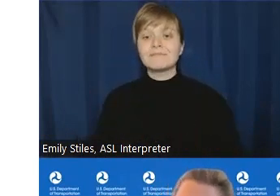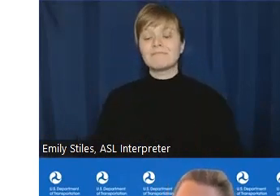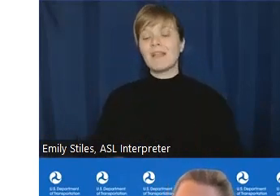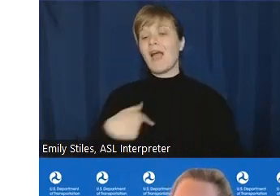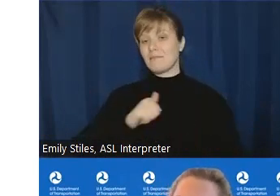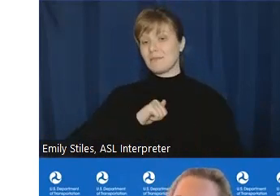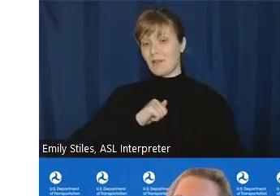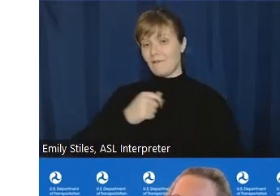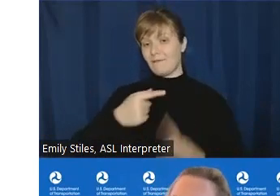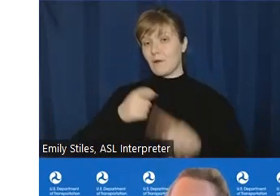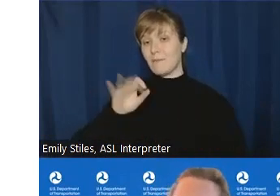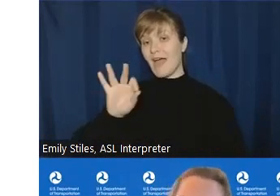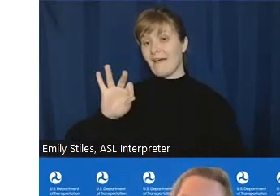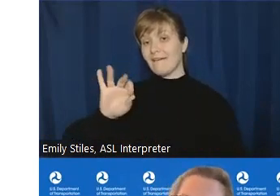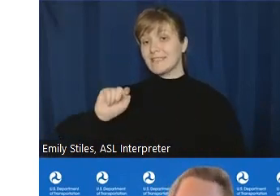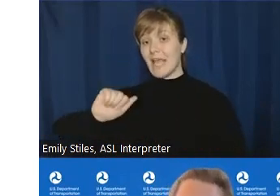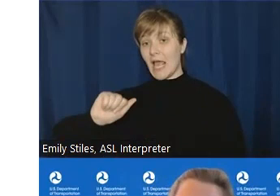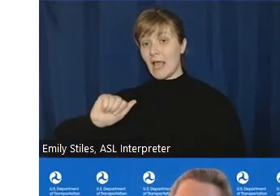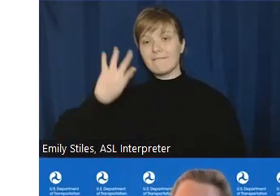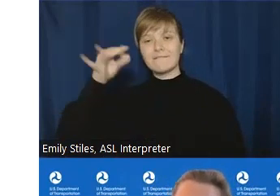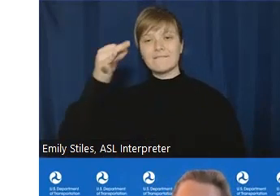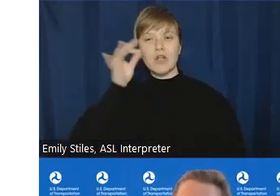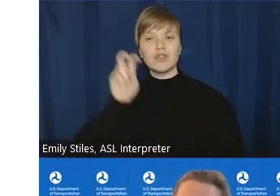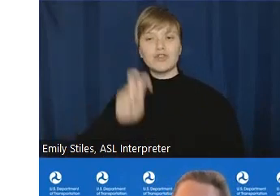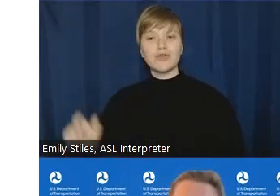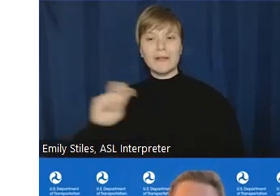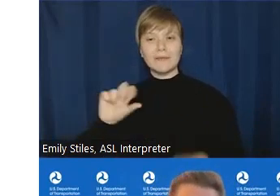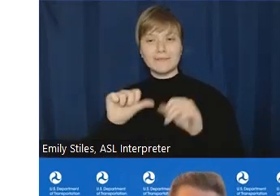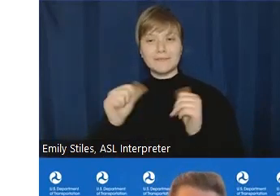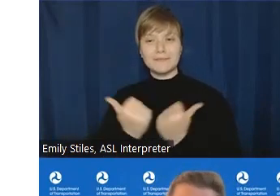and as Lori mentioned I am in the Office of Program Management. I also